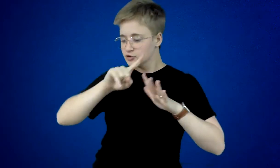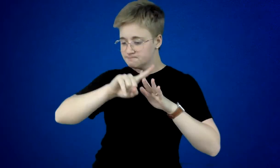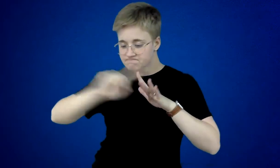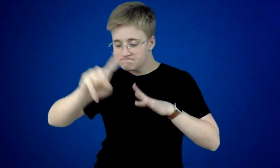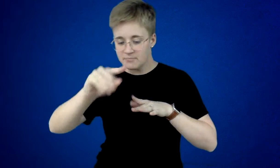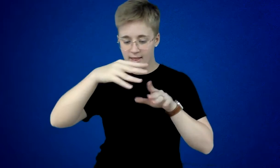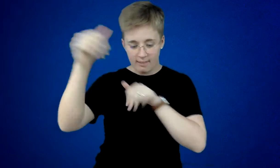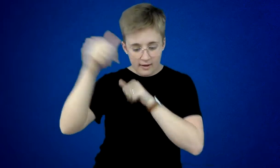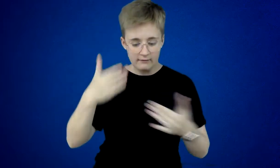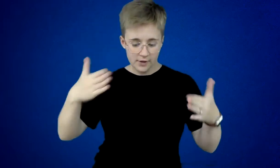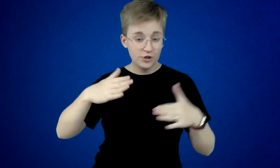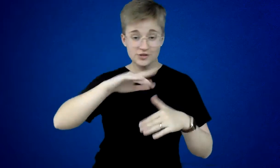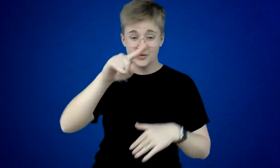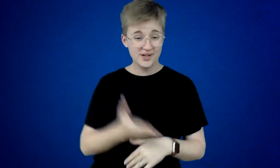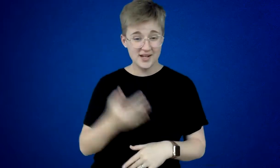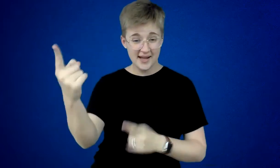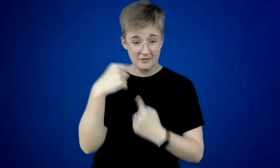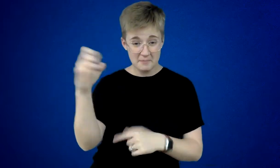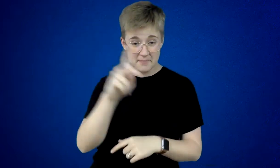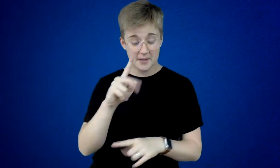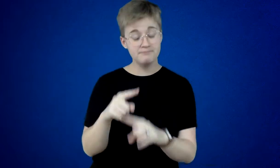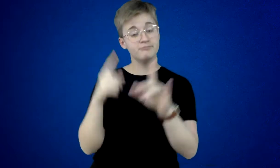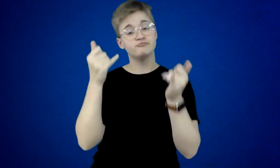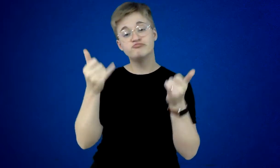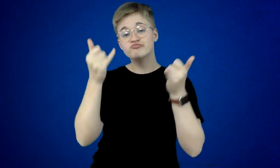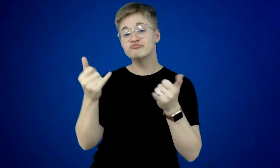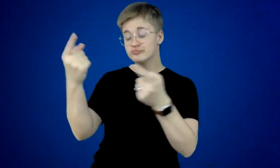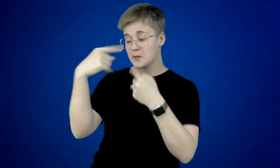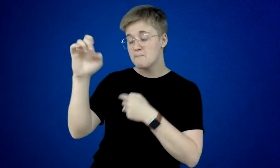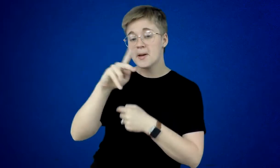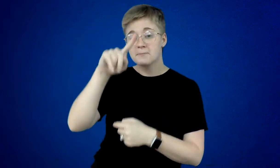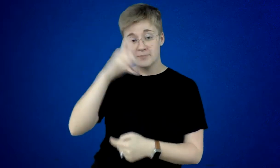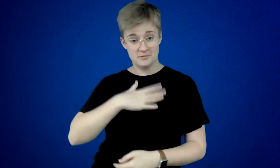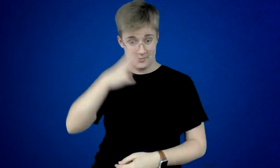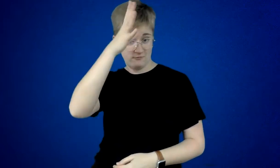she wasn’t going to come back. But now she’s back because my father had an affair with his